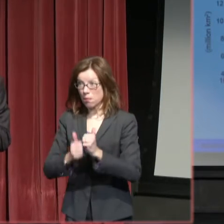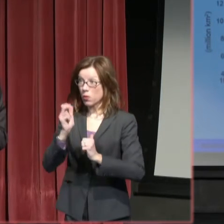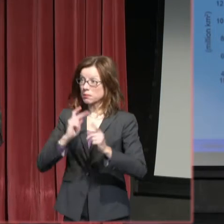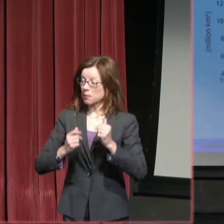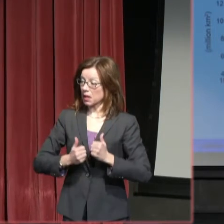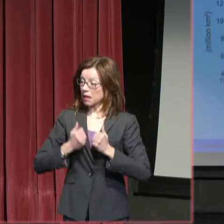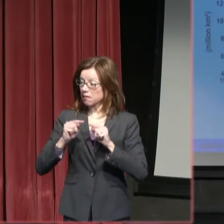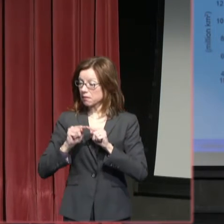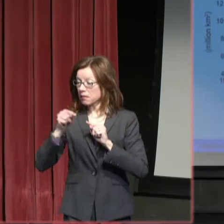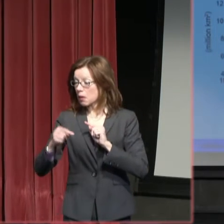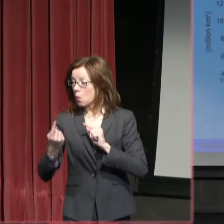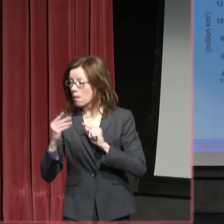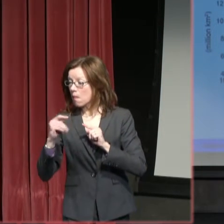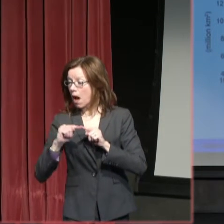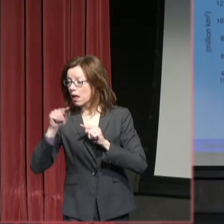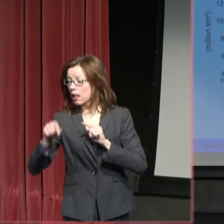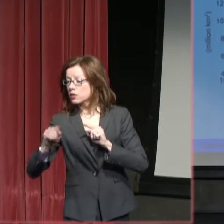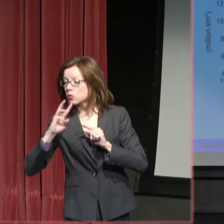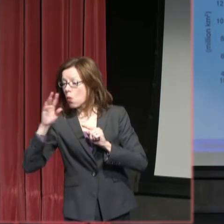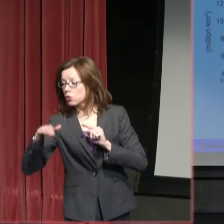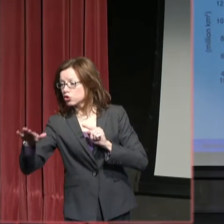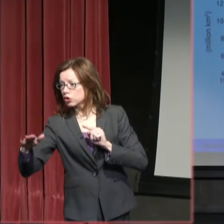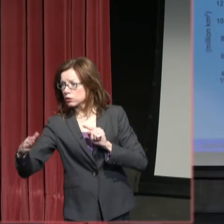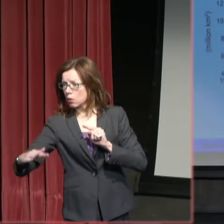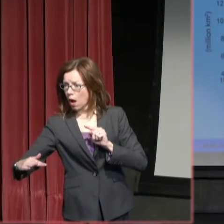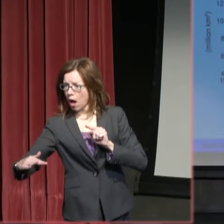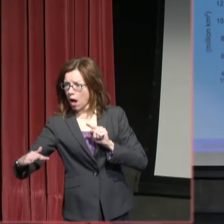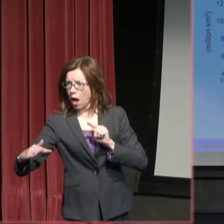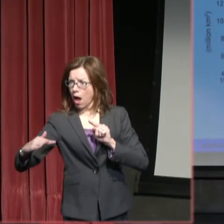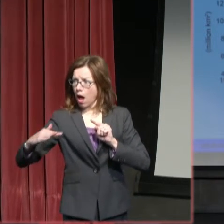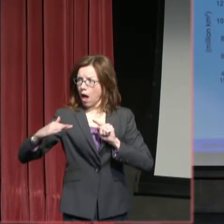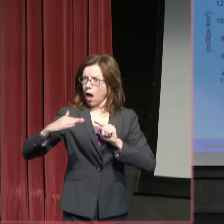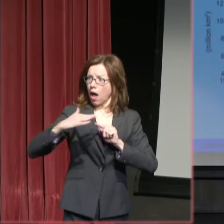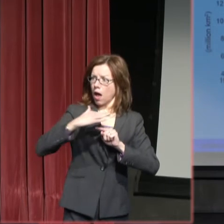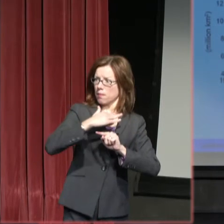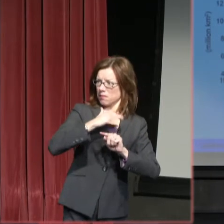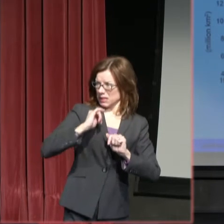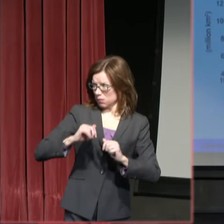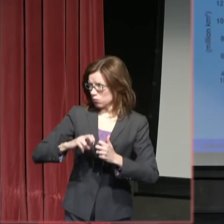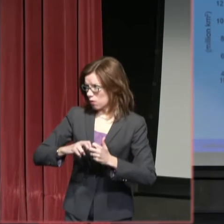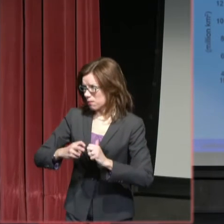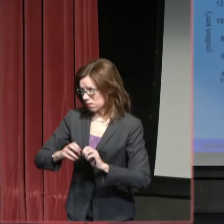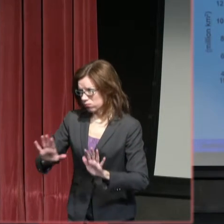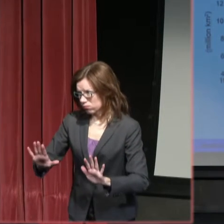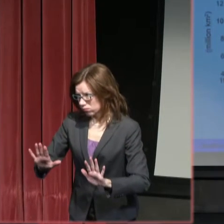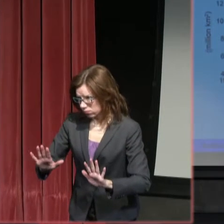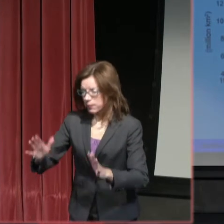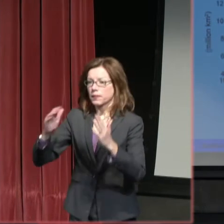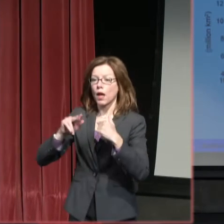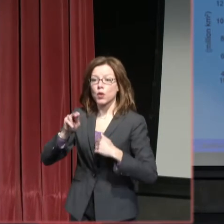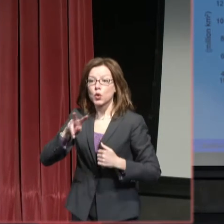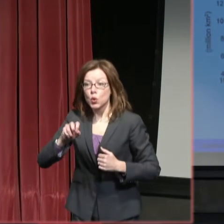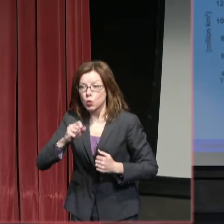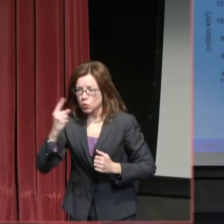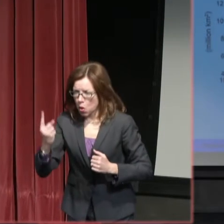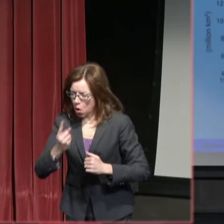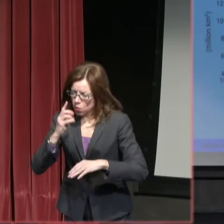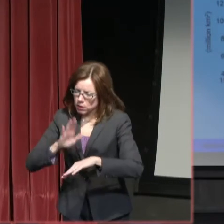so if a sea level is rising, this is a big problem for us. The other one you hear about on the news is the Arctic sea ice